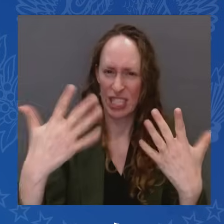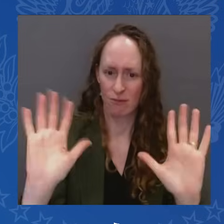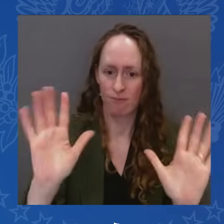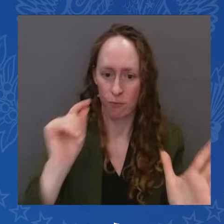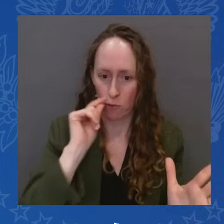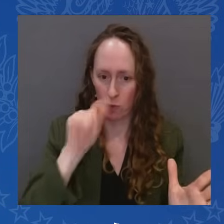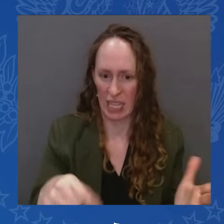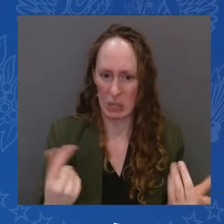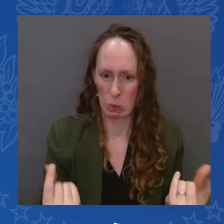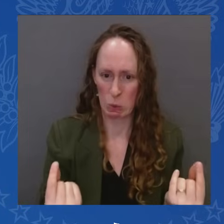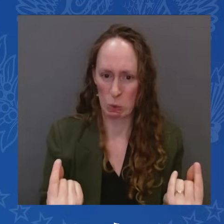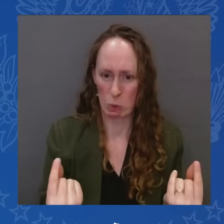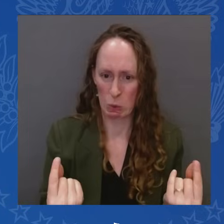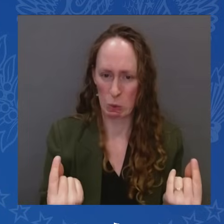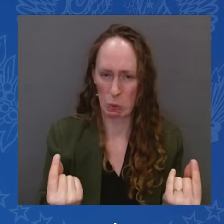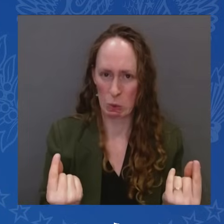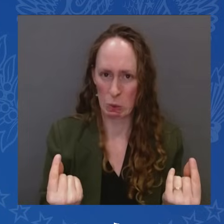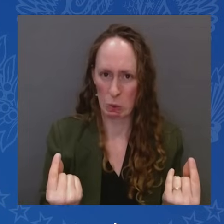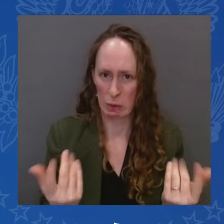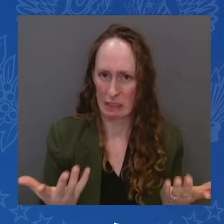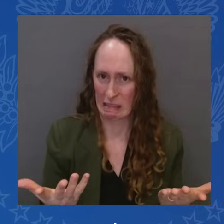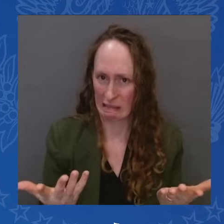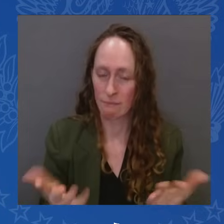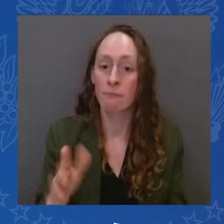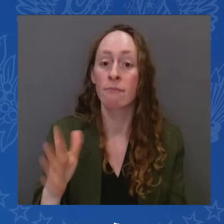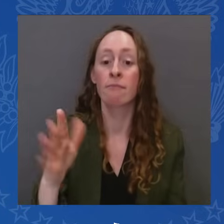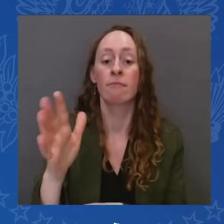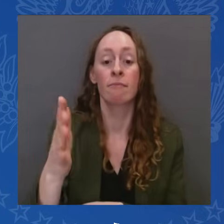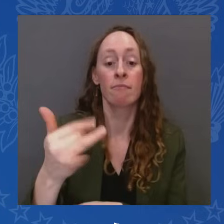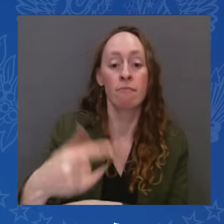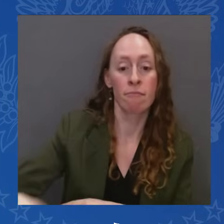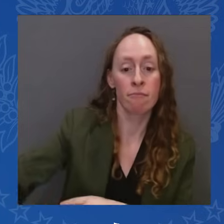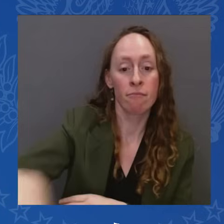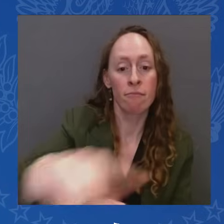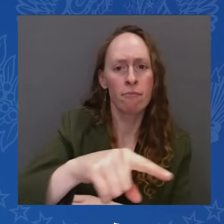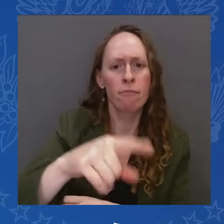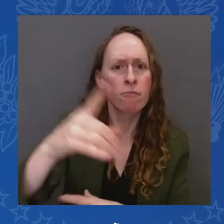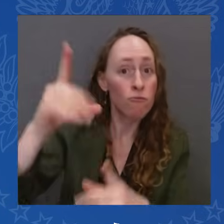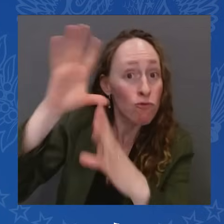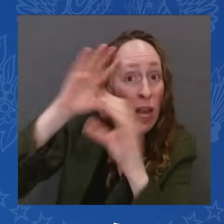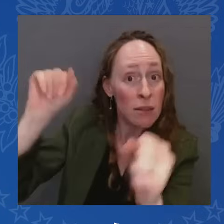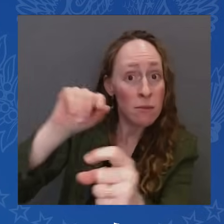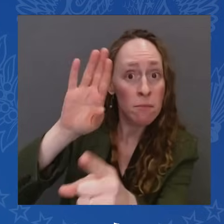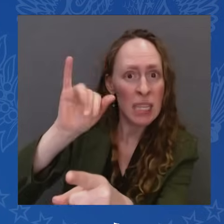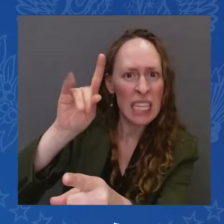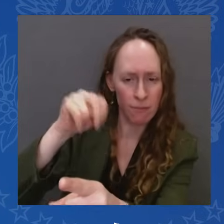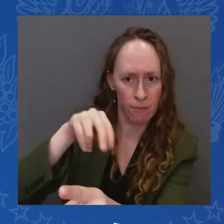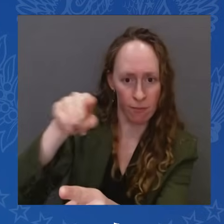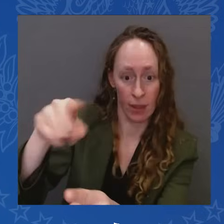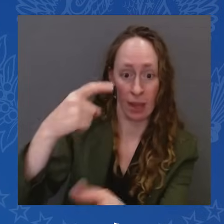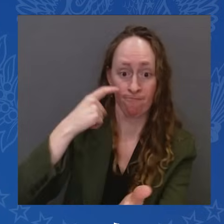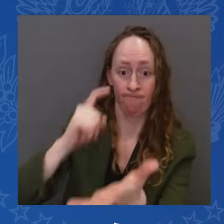on the reports that Israel has begun flooding Hamas tunnels. And just the -- the offensive in Southern Ga- --